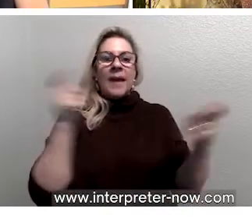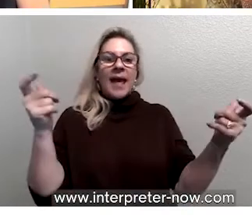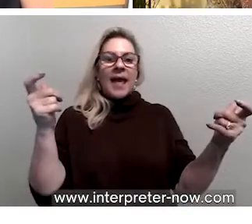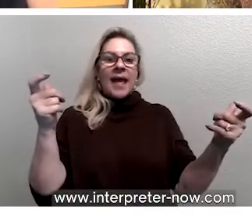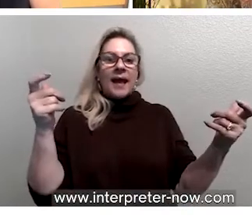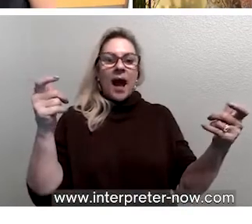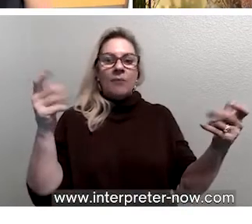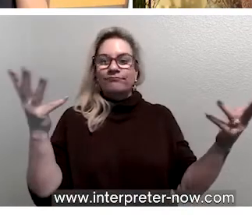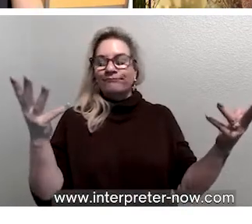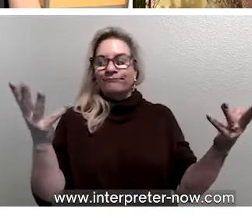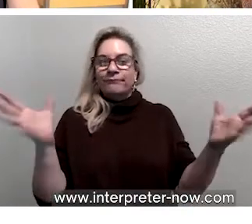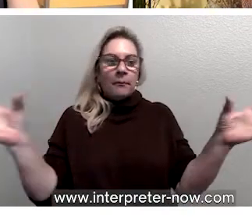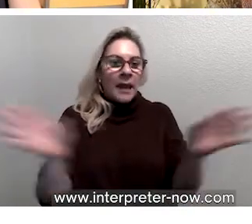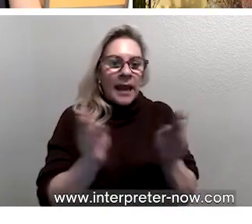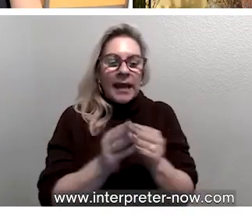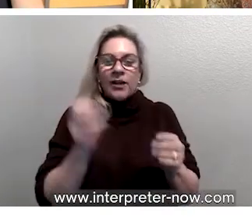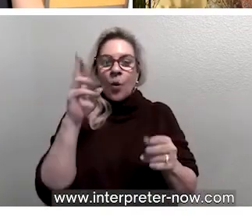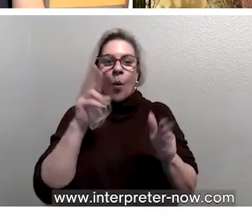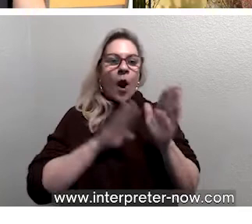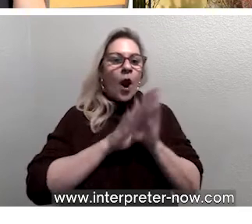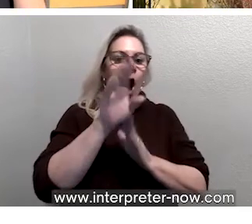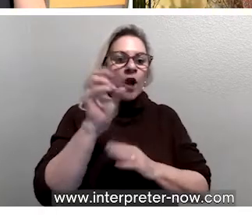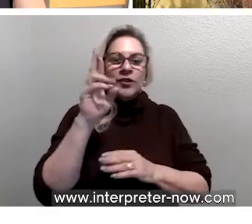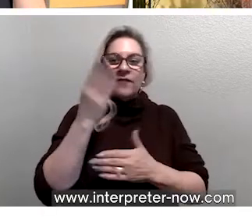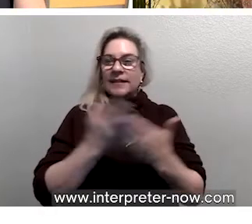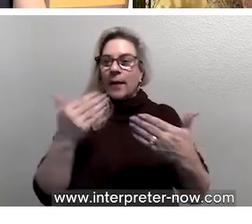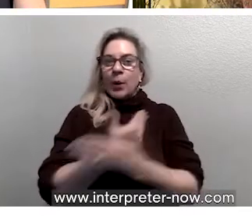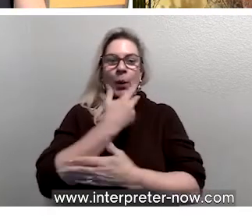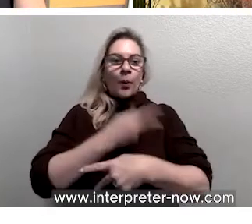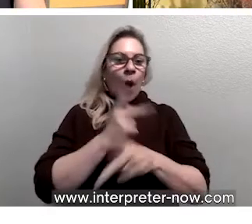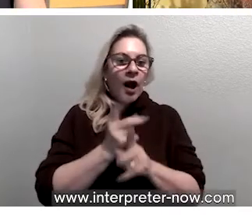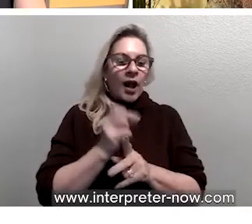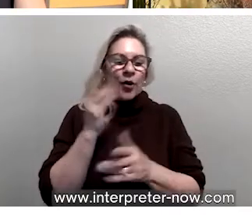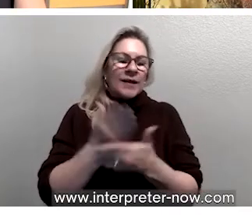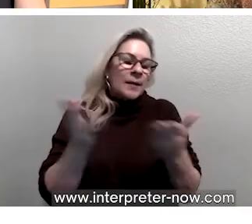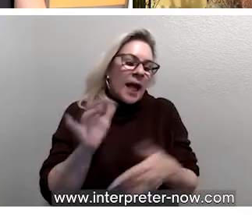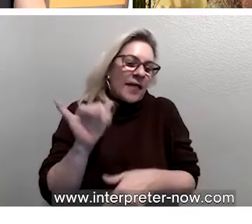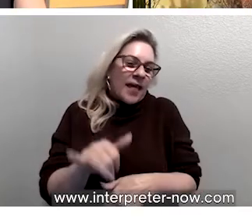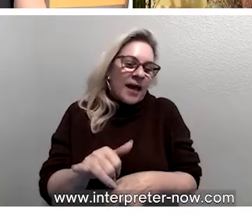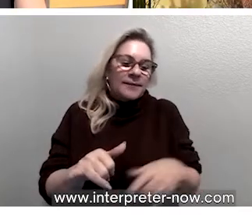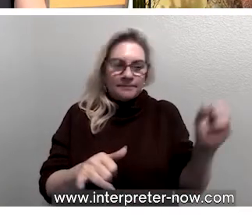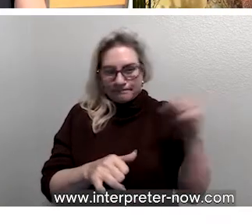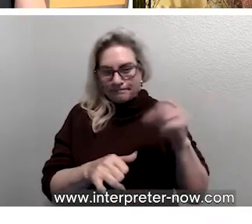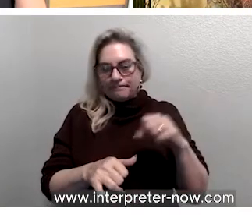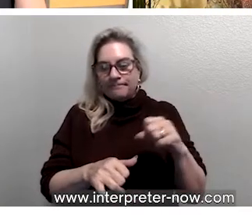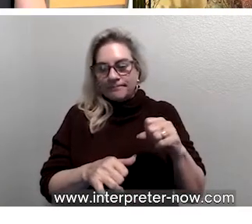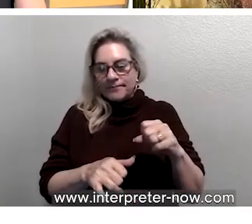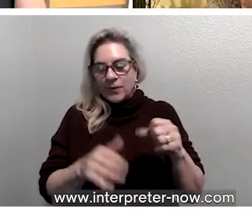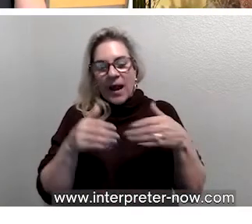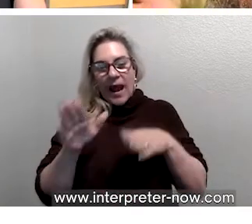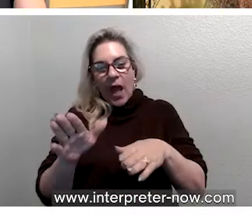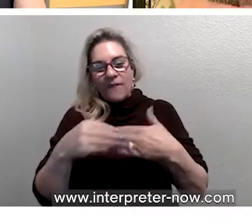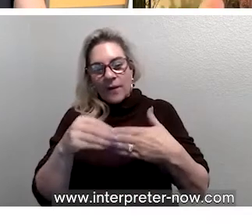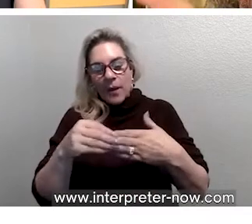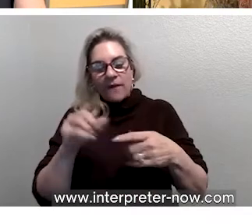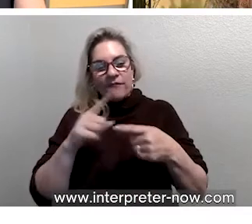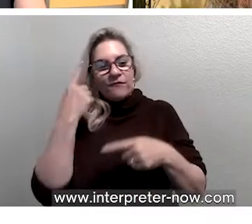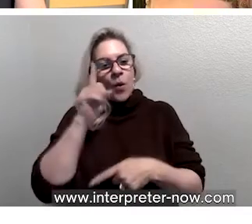Yeah, if at all possible, or allowing for flexibility of transitioning who is on